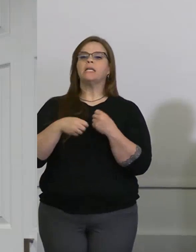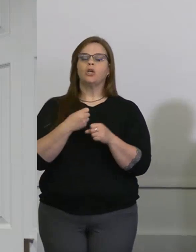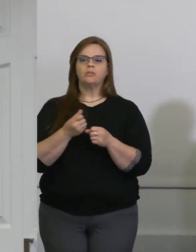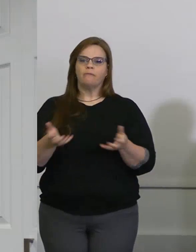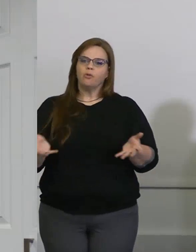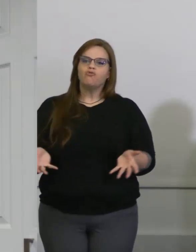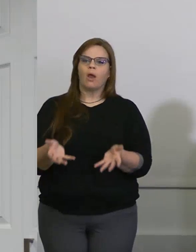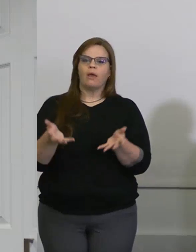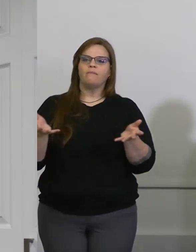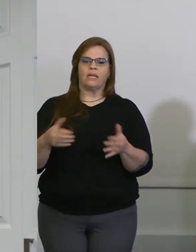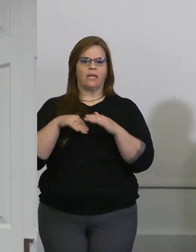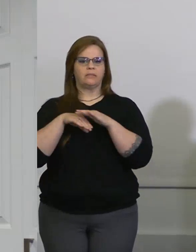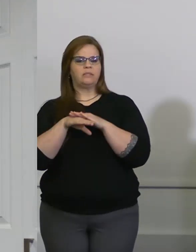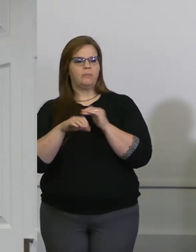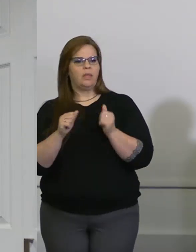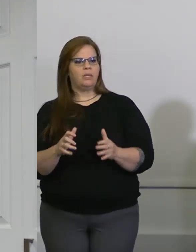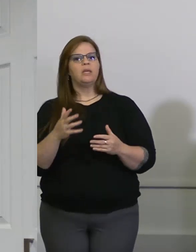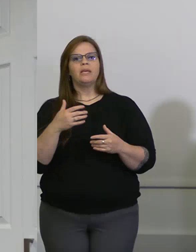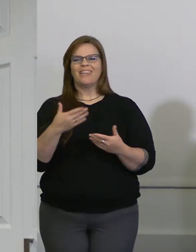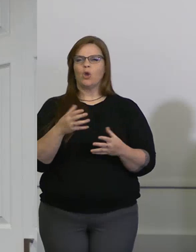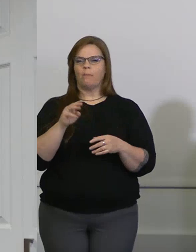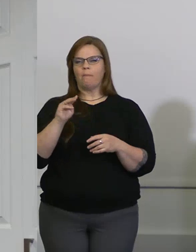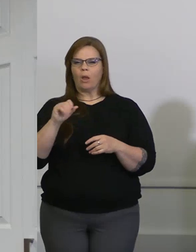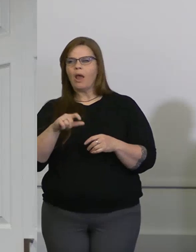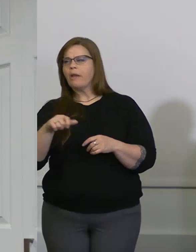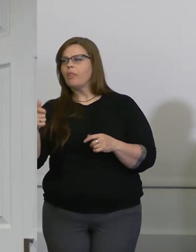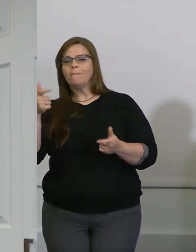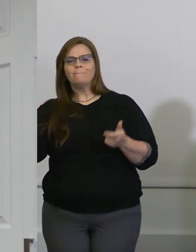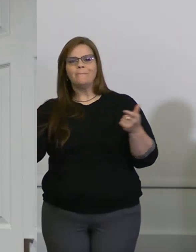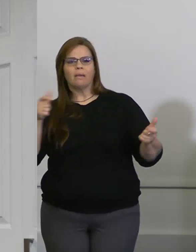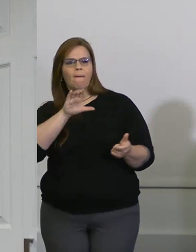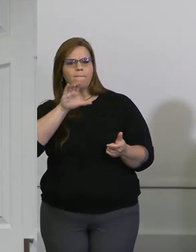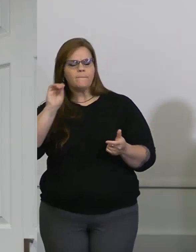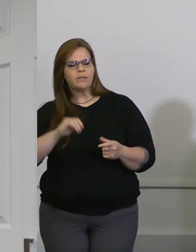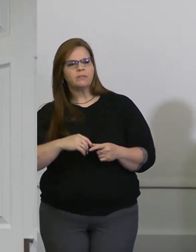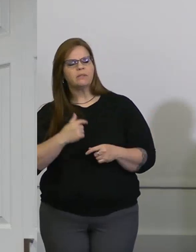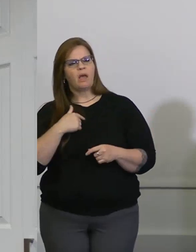at organizations like Microsoft and other large enterprises, I